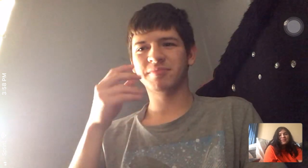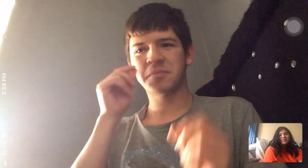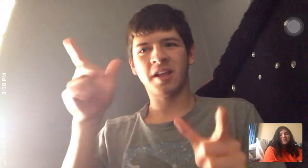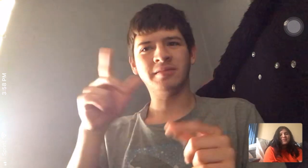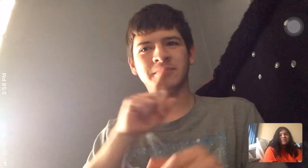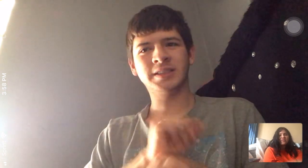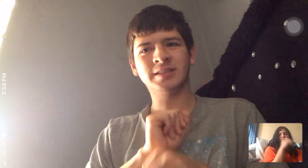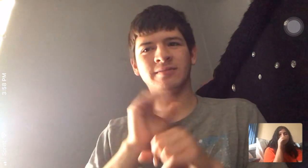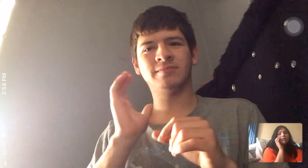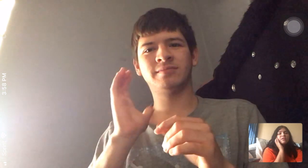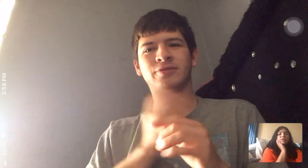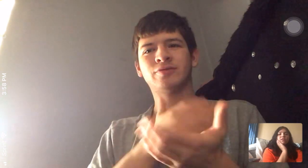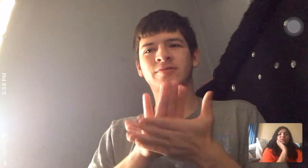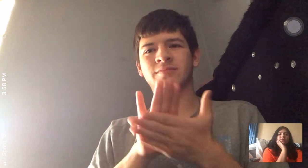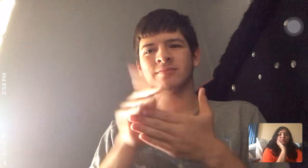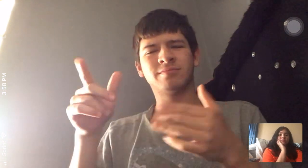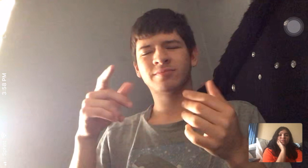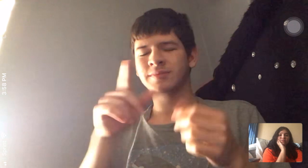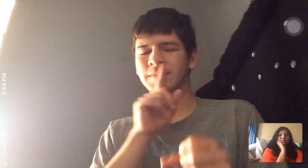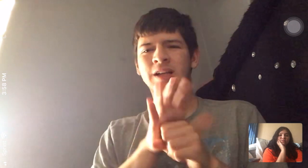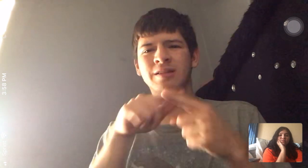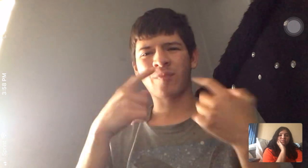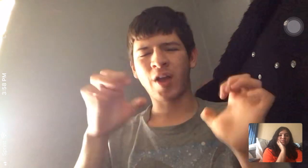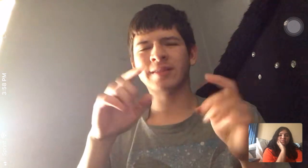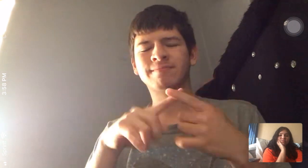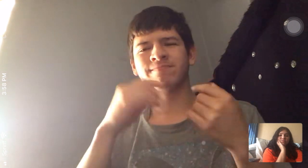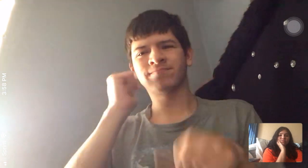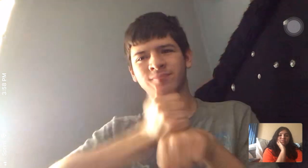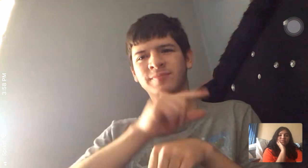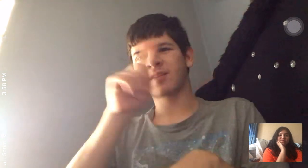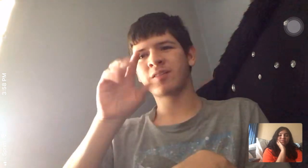ALEXIS I am surprised that school is committed and make lot of effort to set up zoom meeting